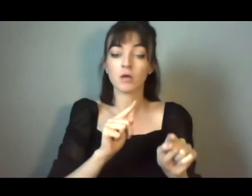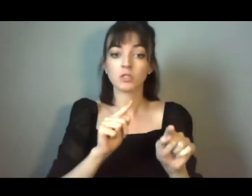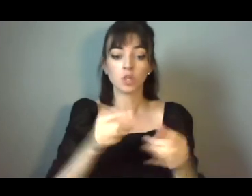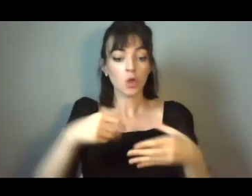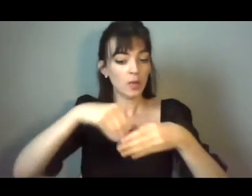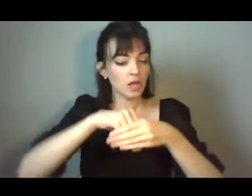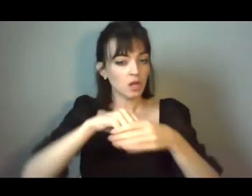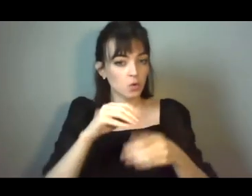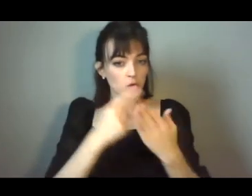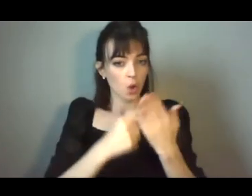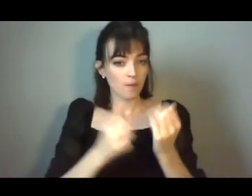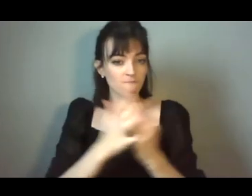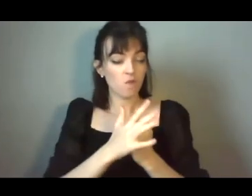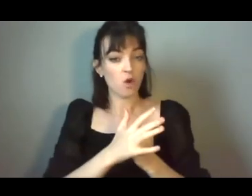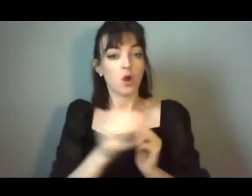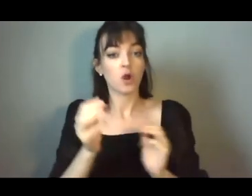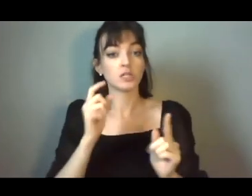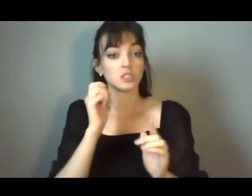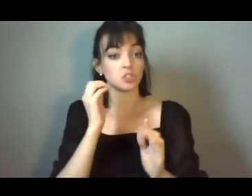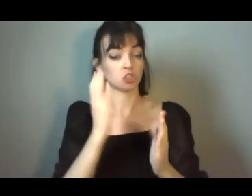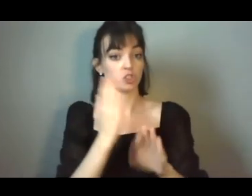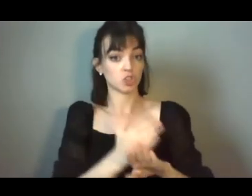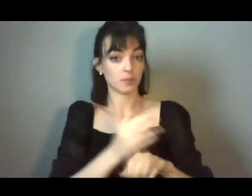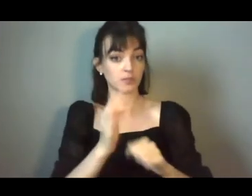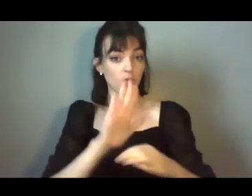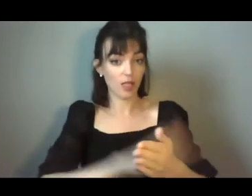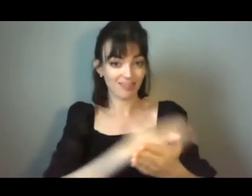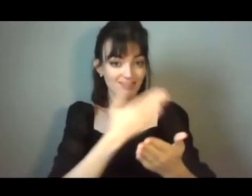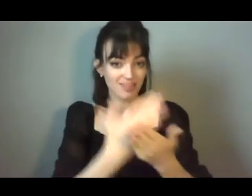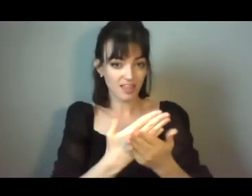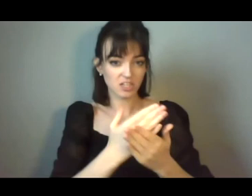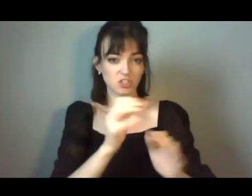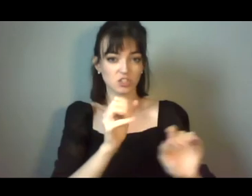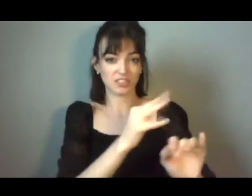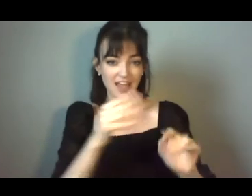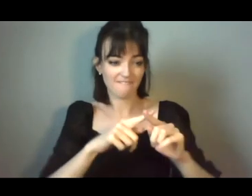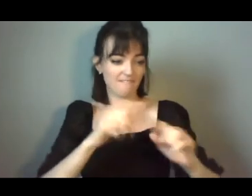for legal practitioners and financial services providers. So do please look out for those.